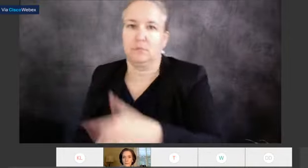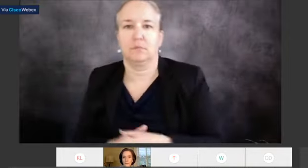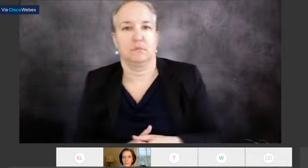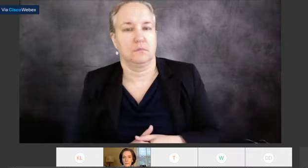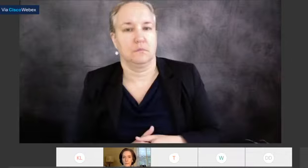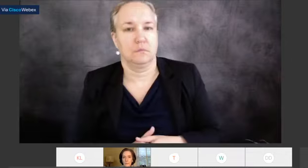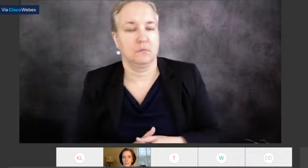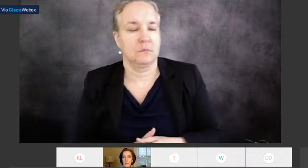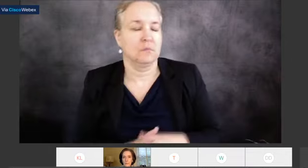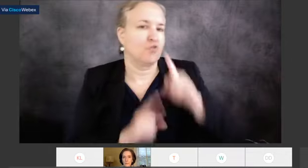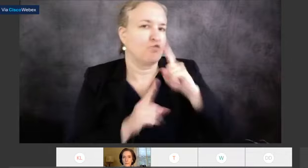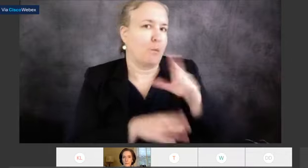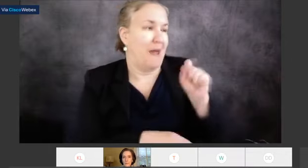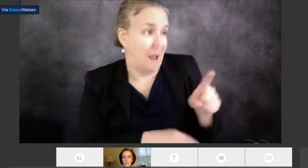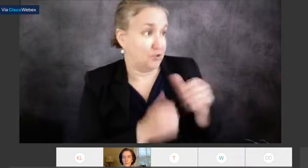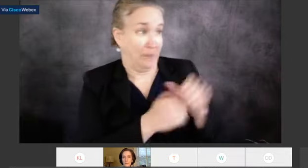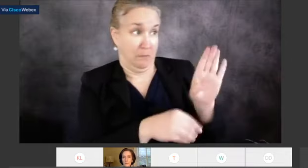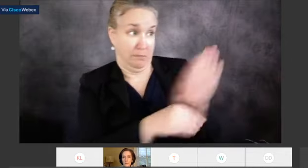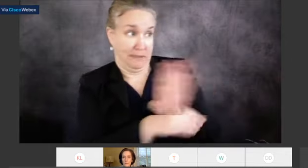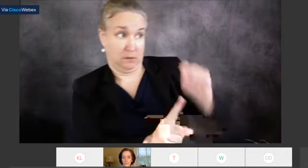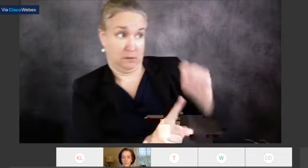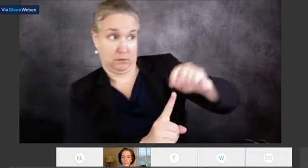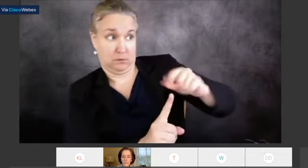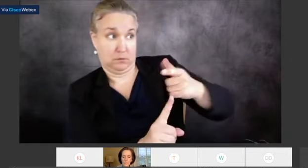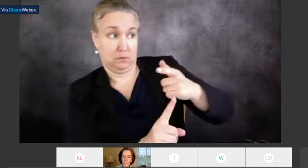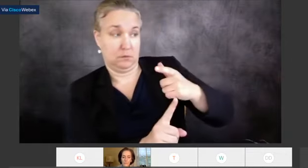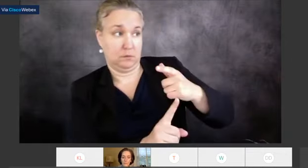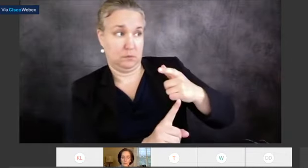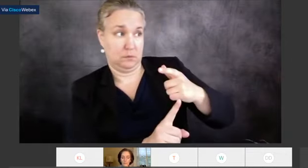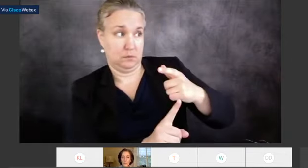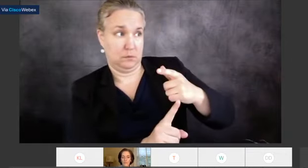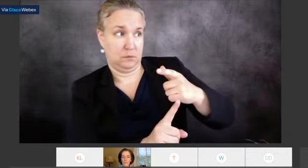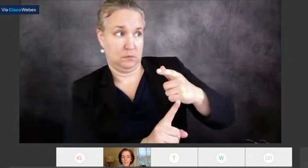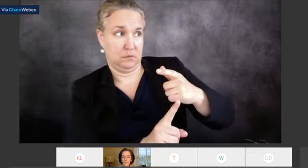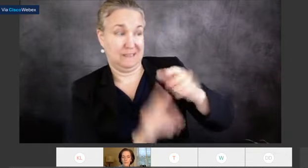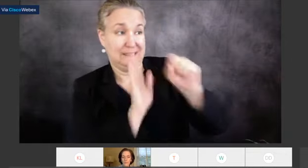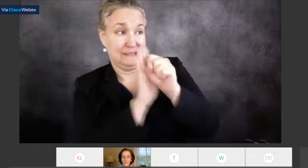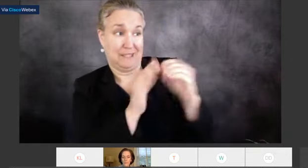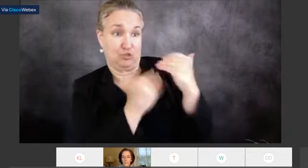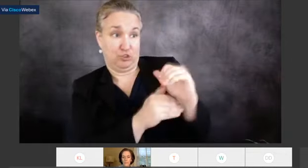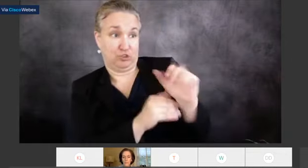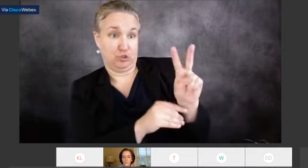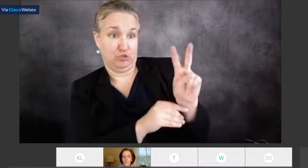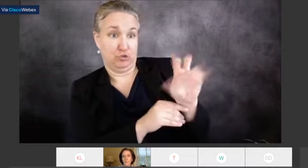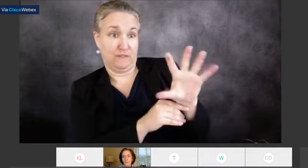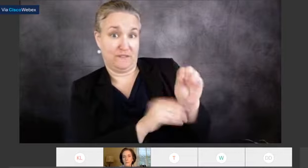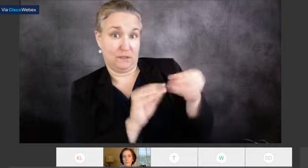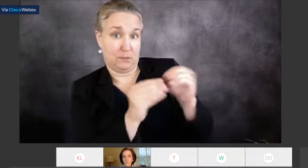[Reporter] and and when it comes to businesses is the state restriction this 250 numbers still applied